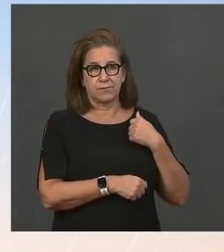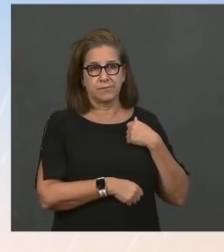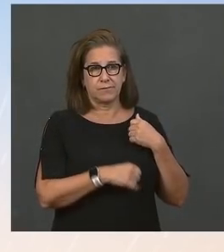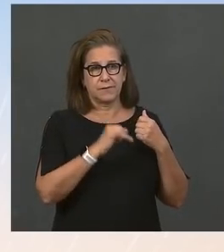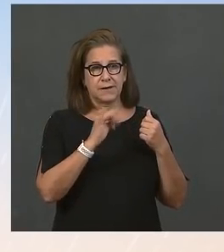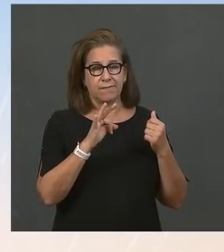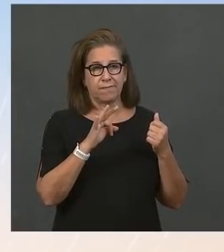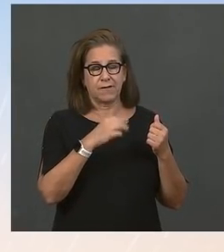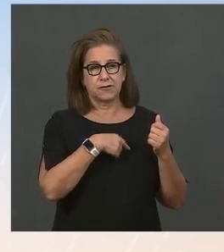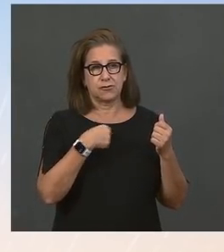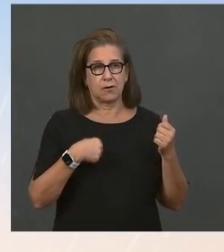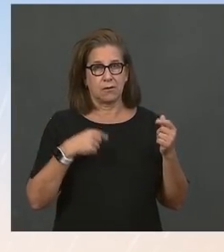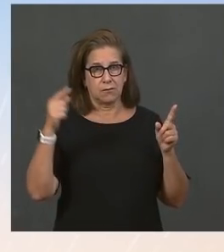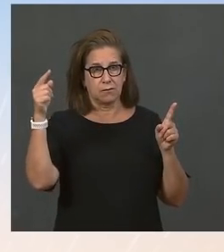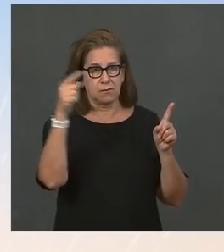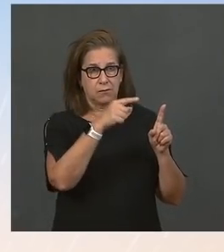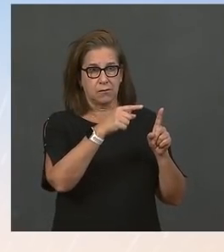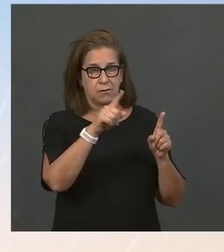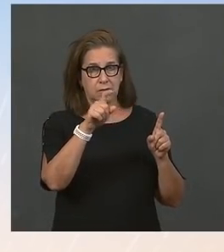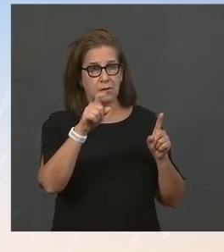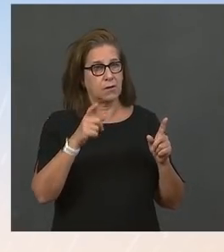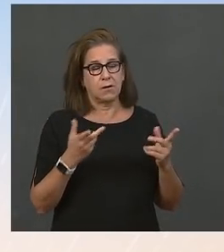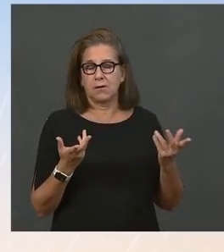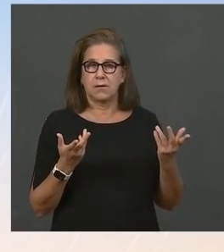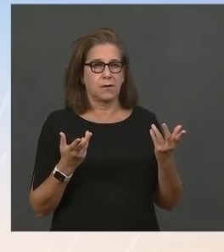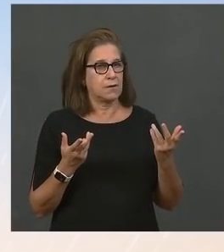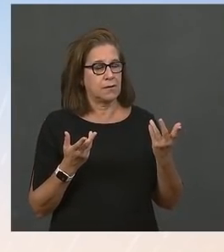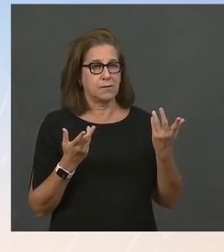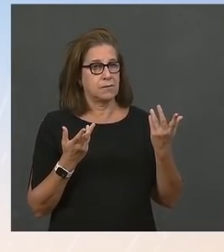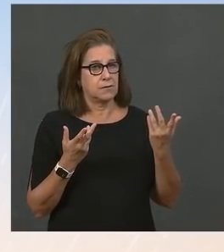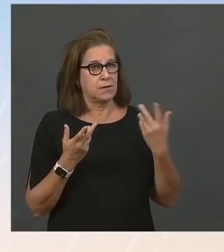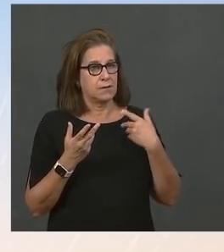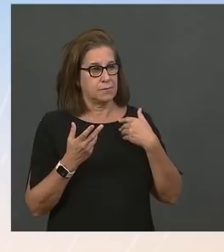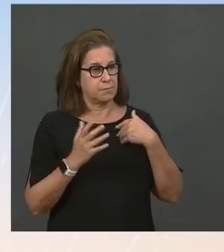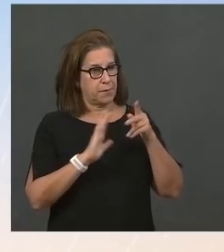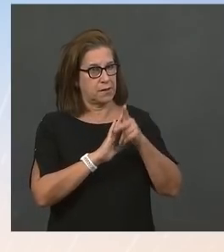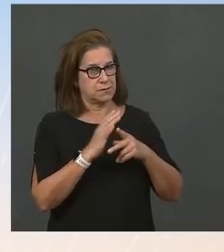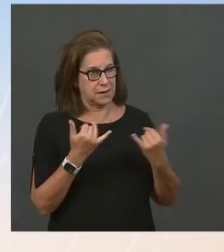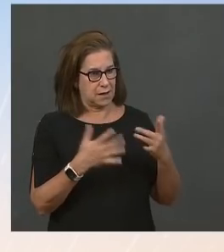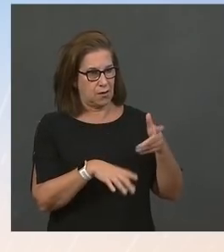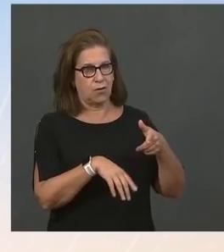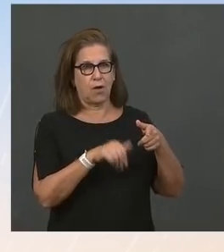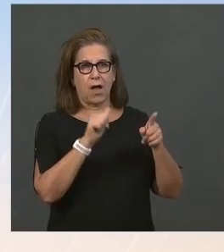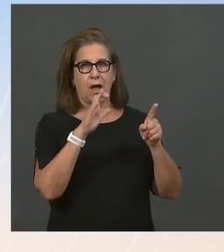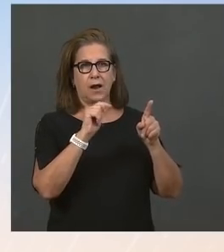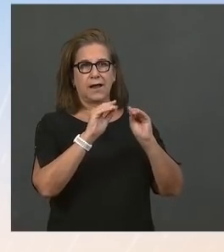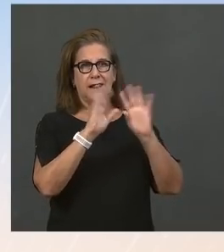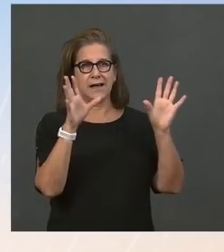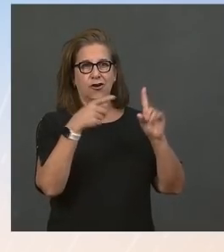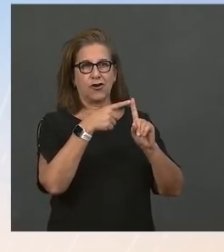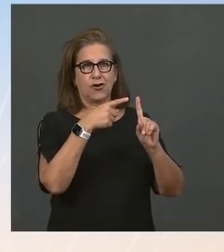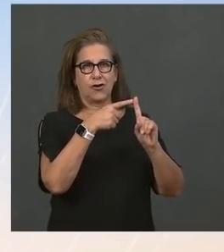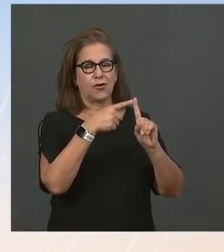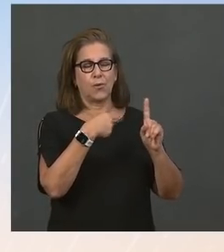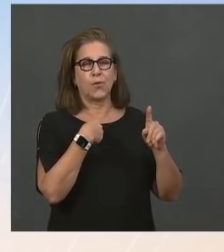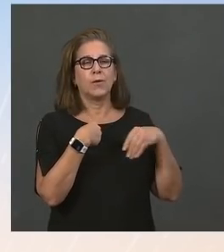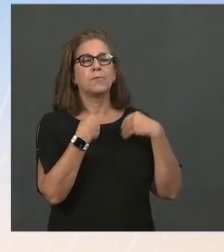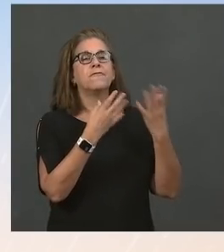which is -- the specifics of that are that we are going to continue assisting Taiwan in maintaining a sufficient self-defense capability.